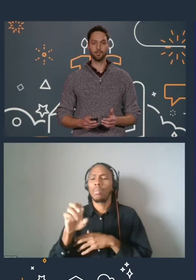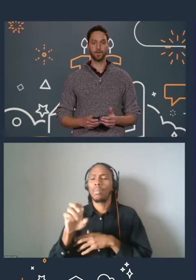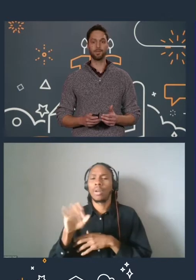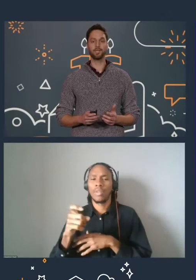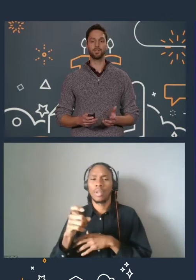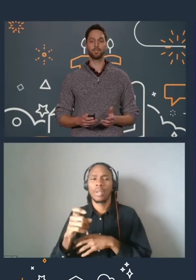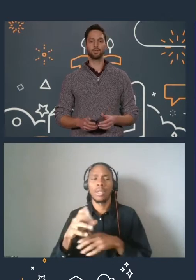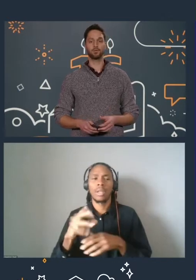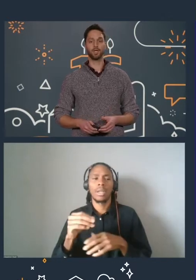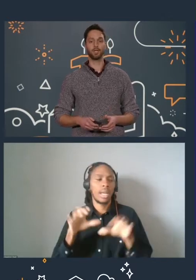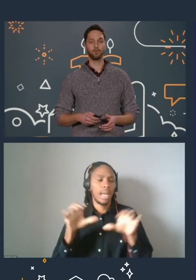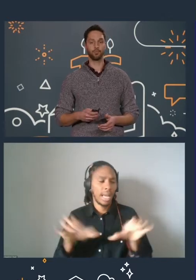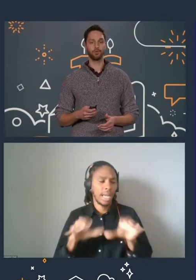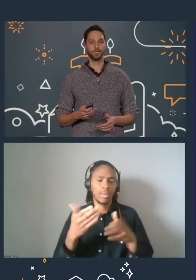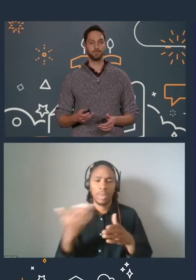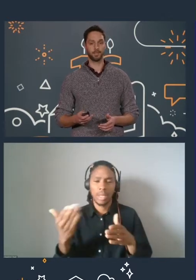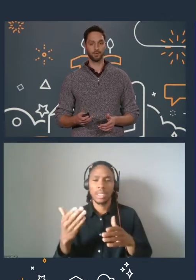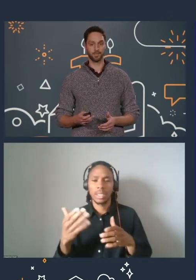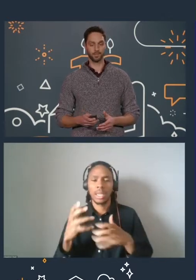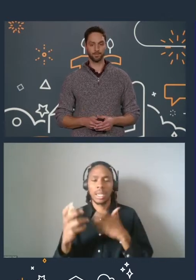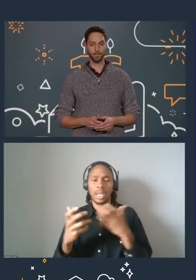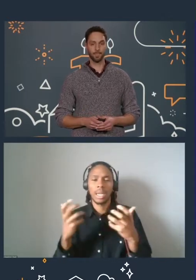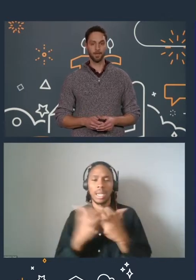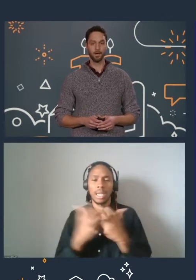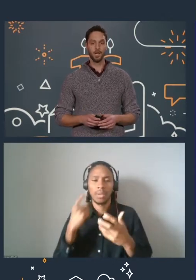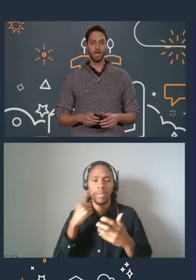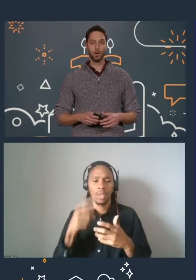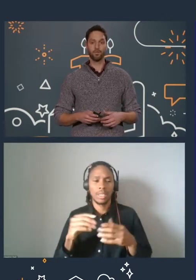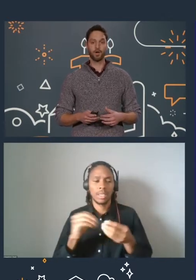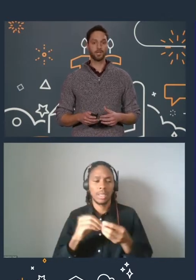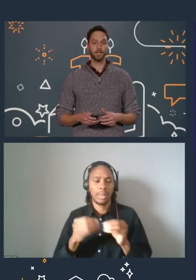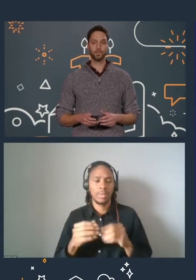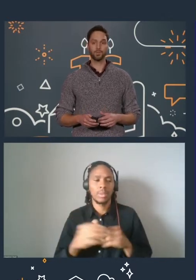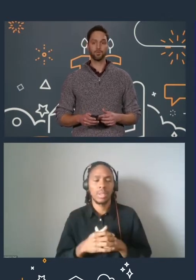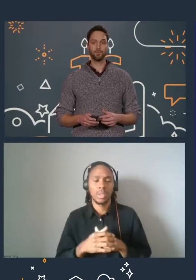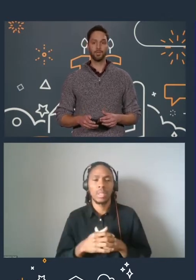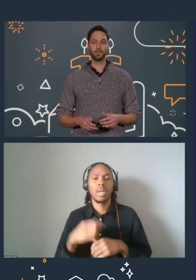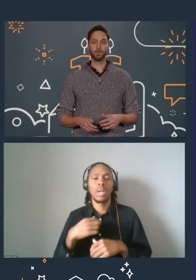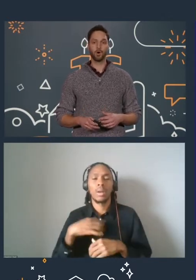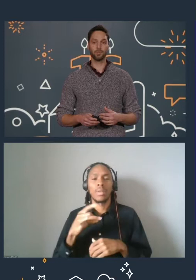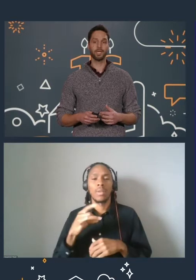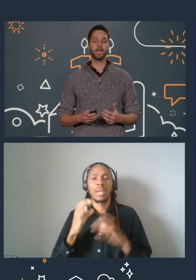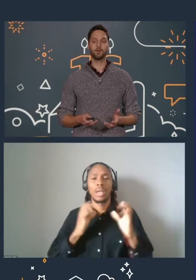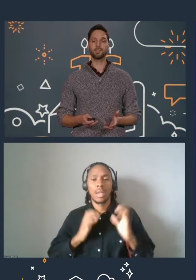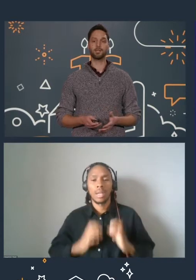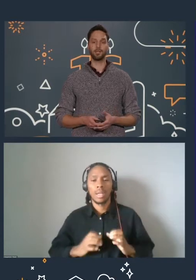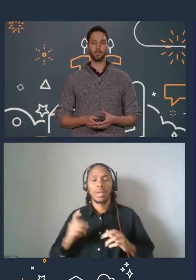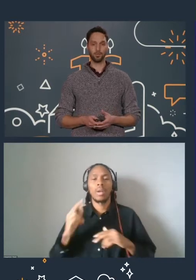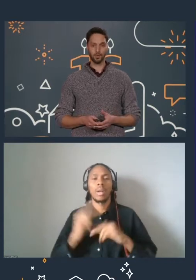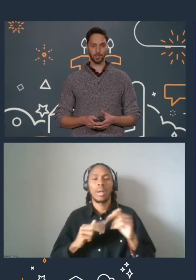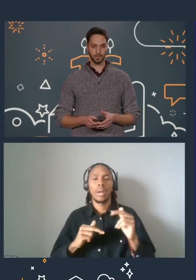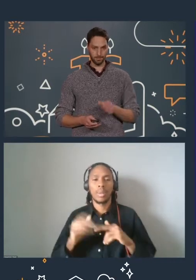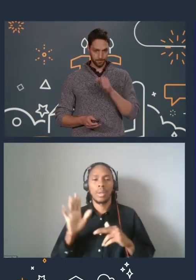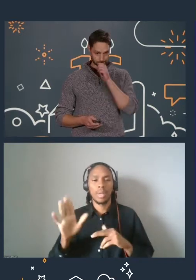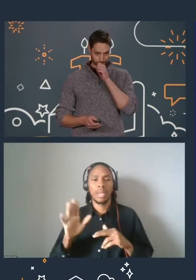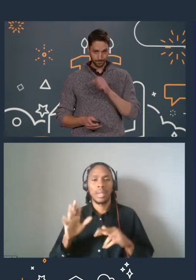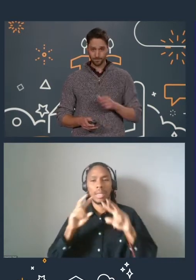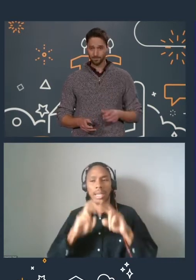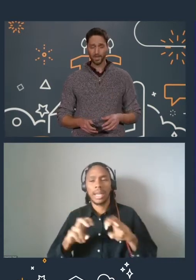and recommendations to interpret these metrics. We found customers who build their own in-house analytic toolings